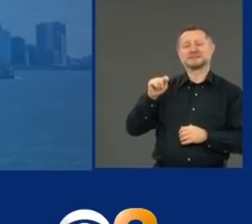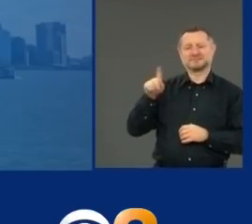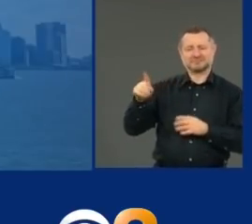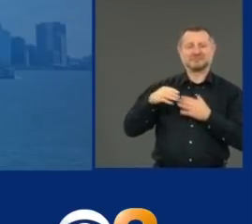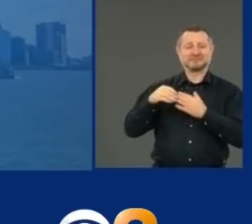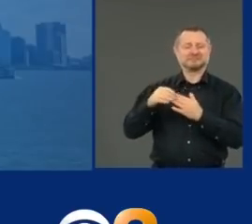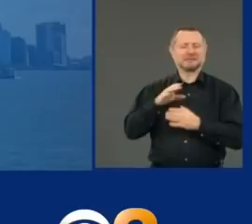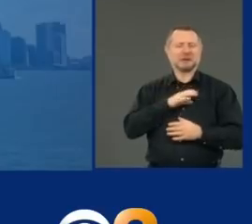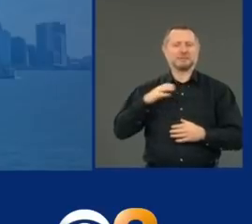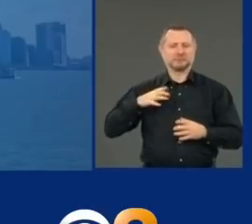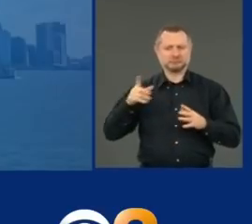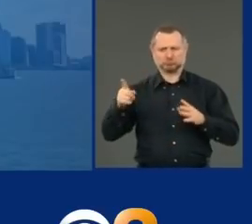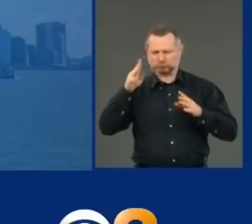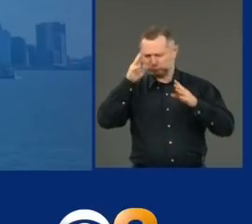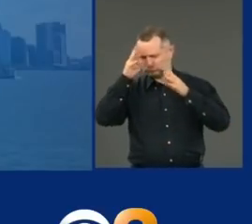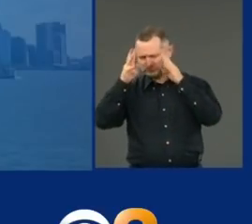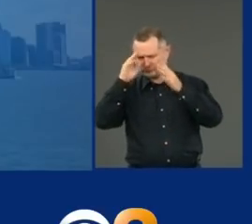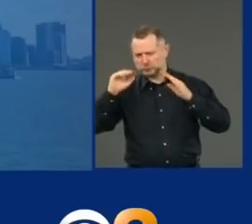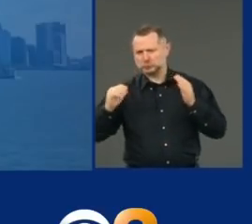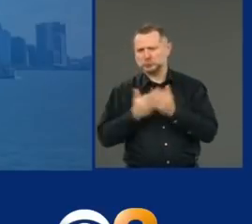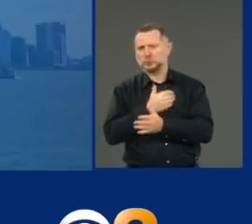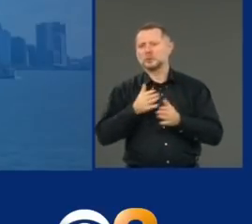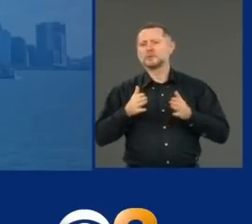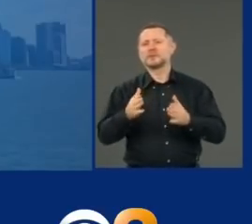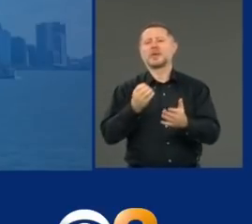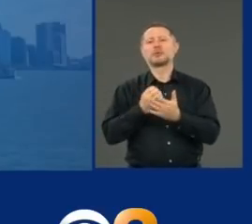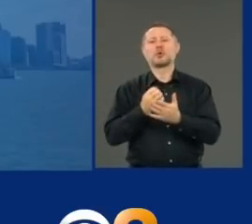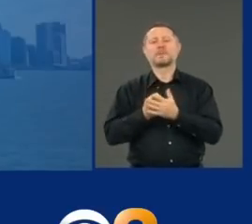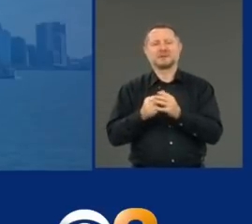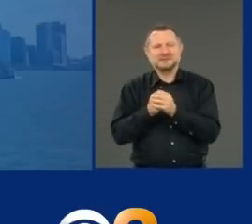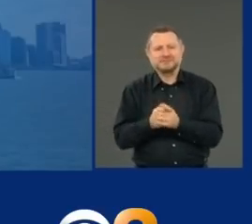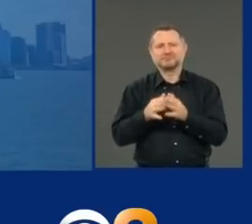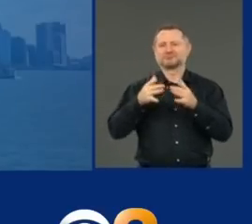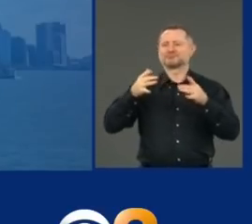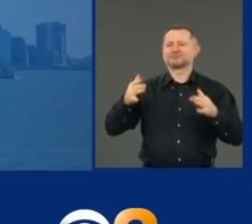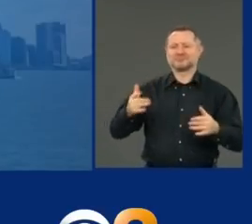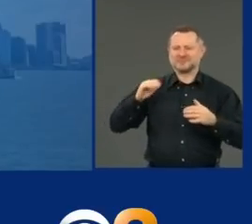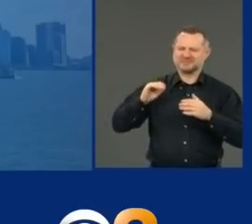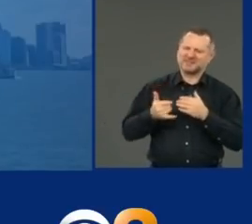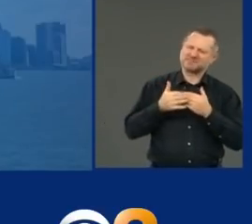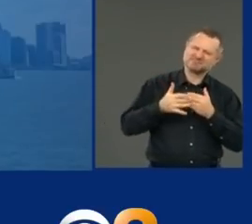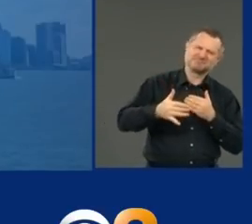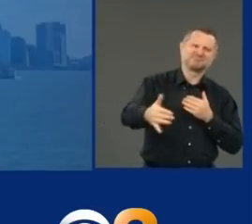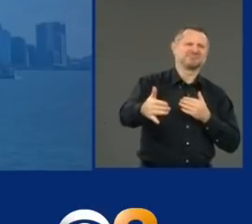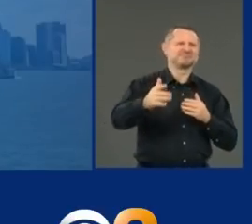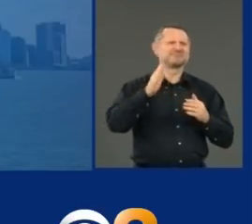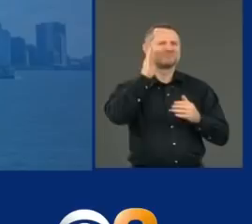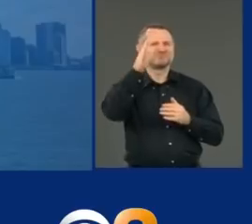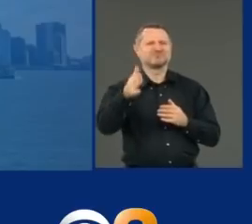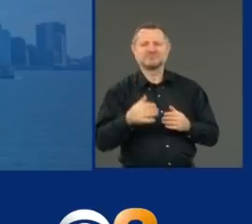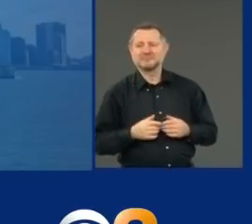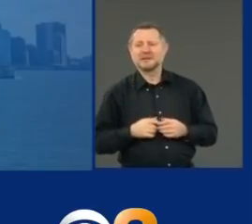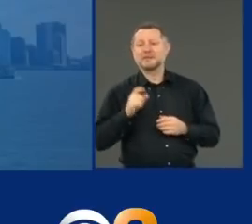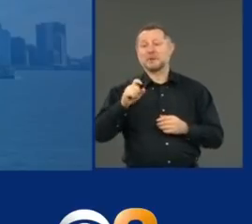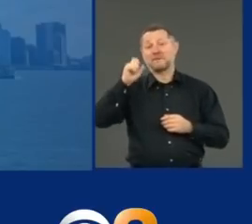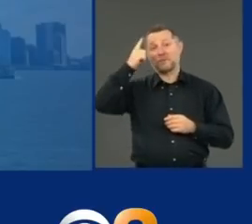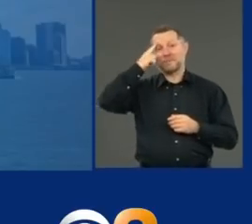AND LIFT THE WAY TO THESE NEIL UP ECONOMIC OPPORTUNITIES? HOW DOES THE COMMISSION COME UP